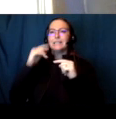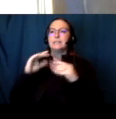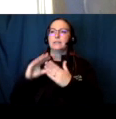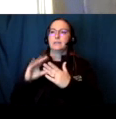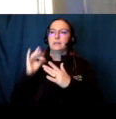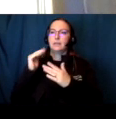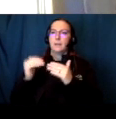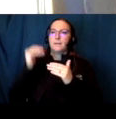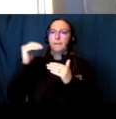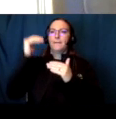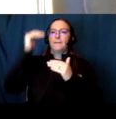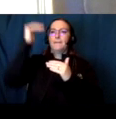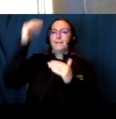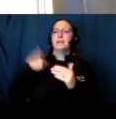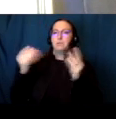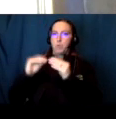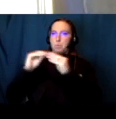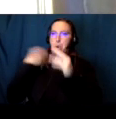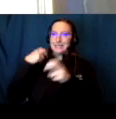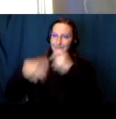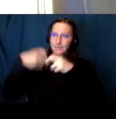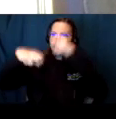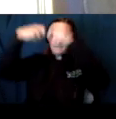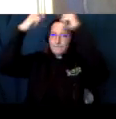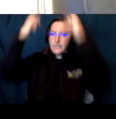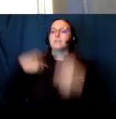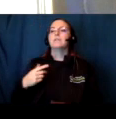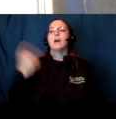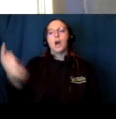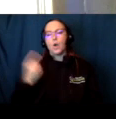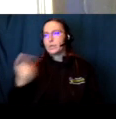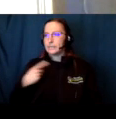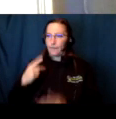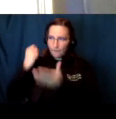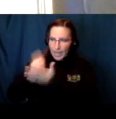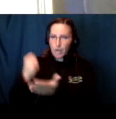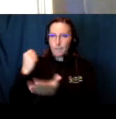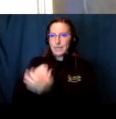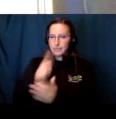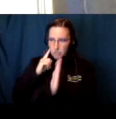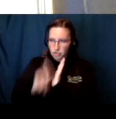get a harder and harder and you're always kind of diagnostically doing your therapy to check to see when can I push him a